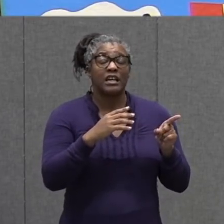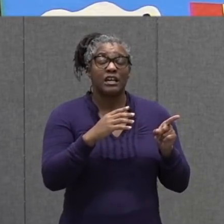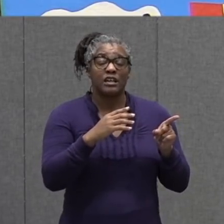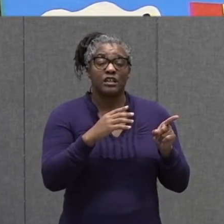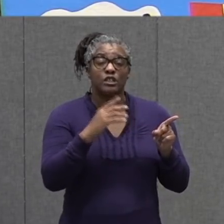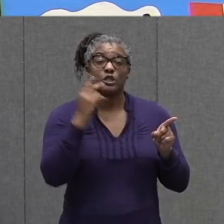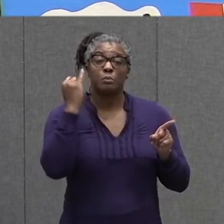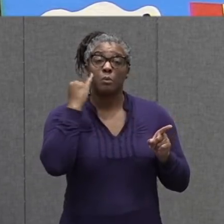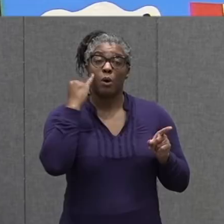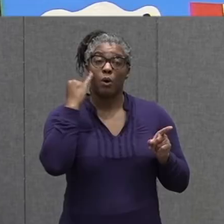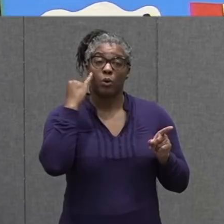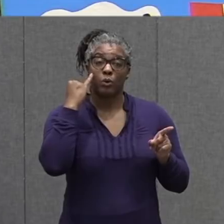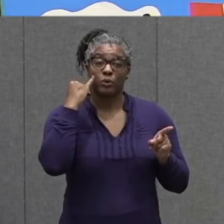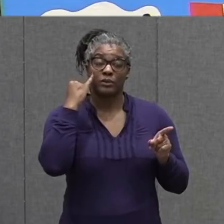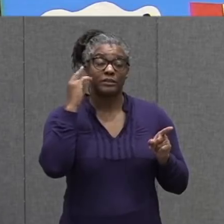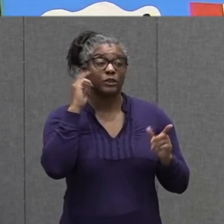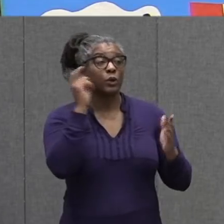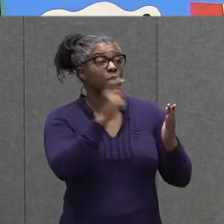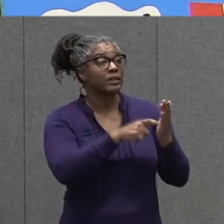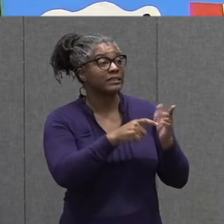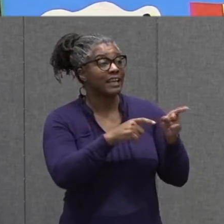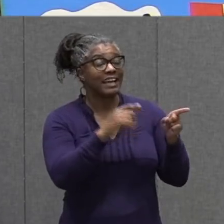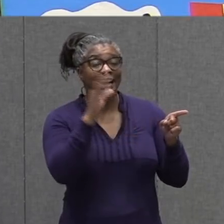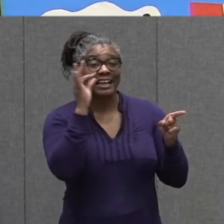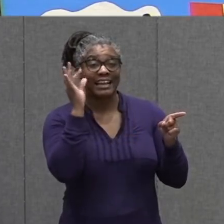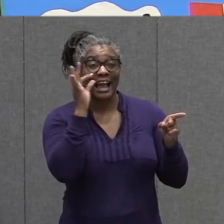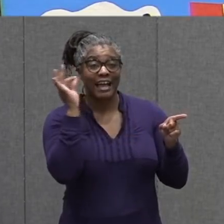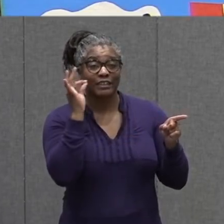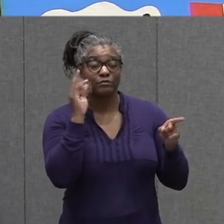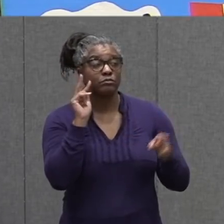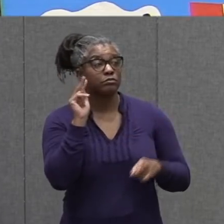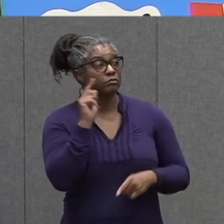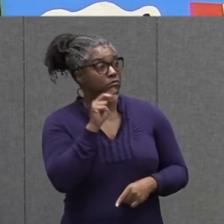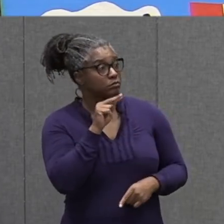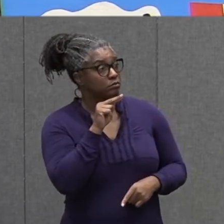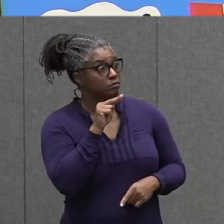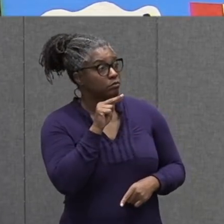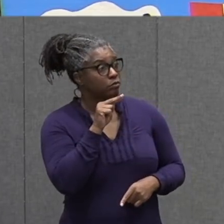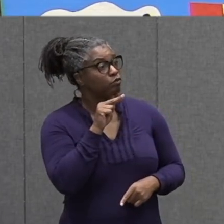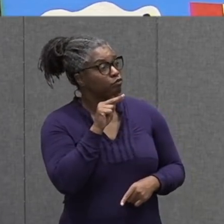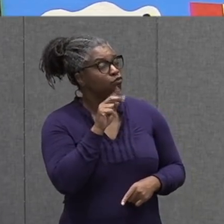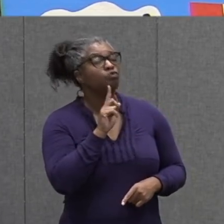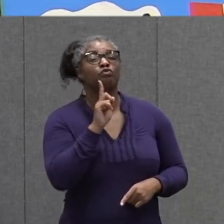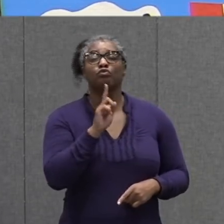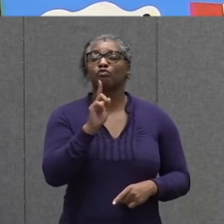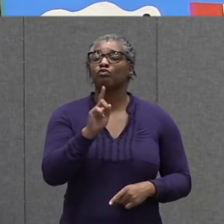and you're gonna focus on that cat. Then you keep walking. But when you come back around